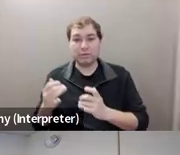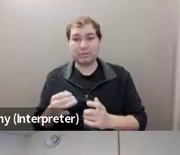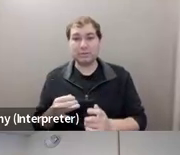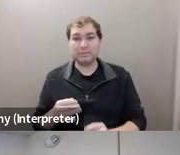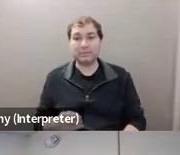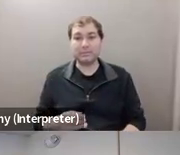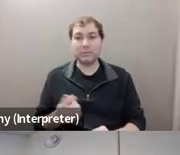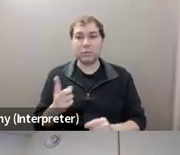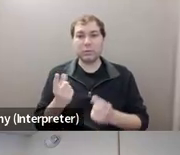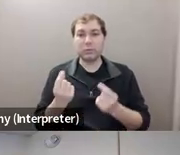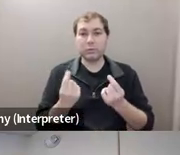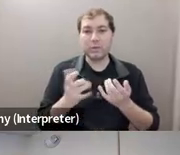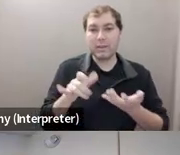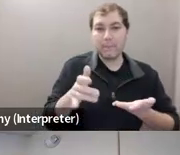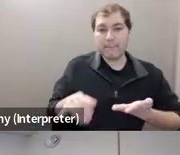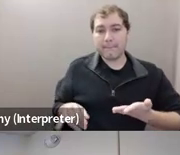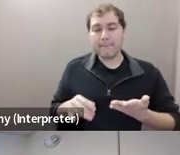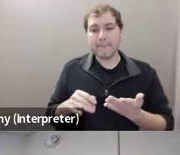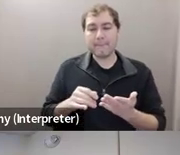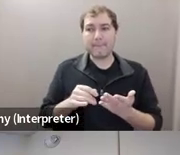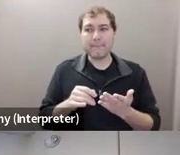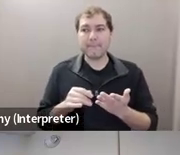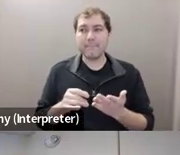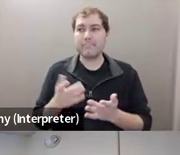Rebecca - APRIL: where do we go from? There. Pam Davies: You're usually cut off.